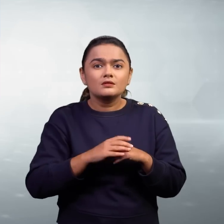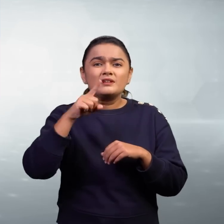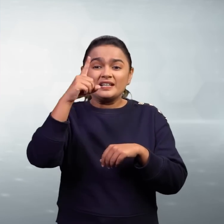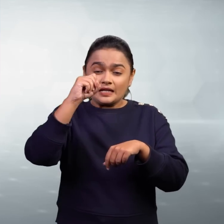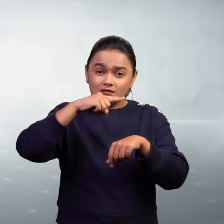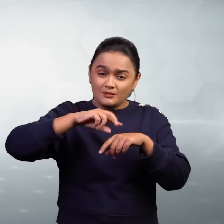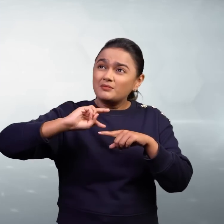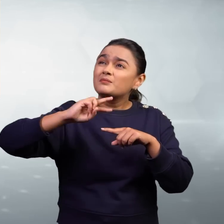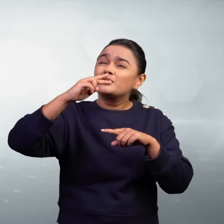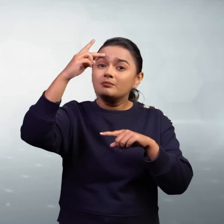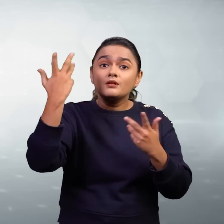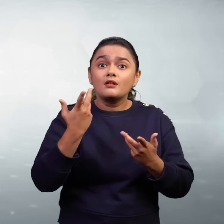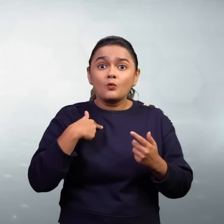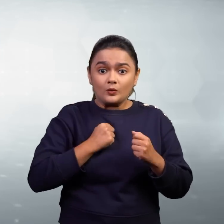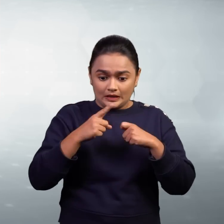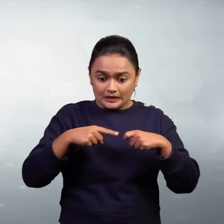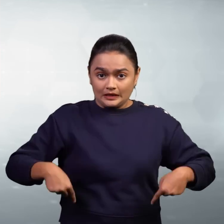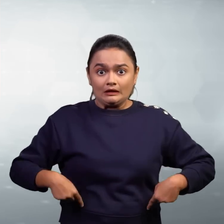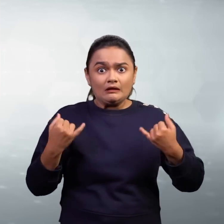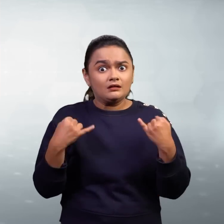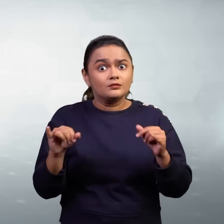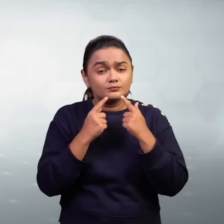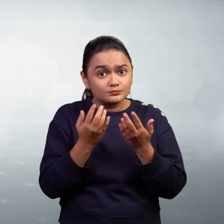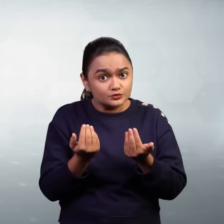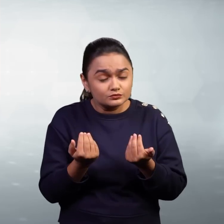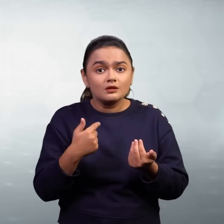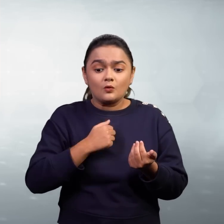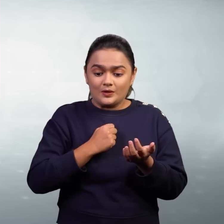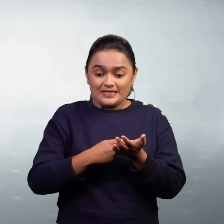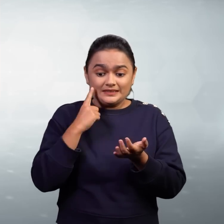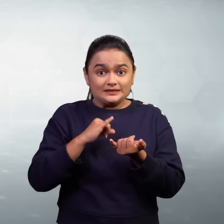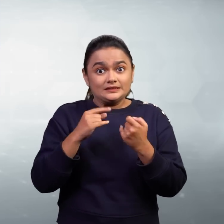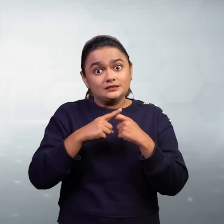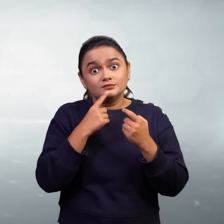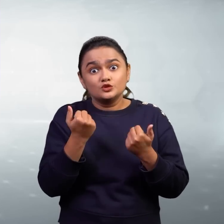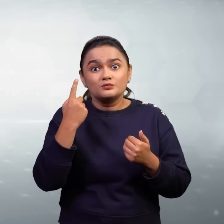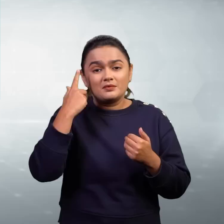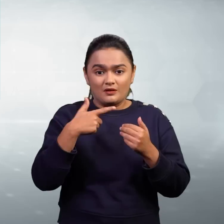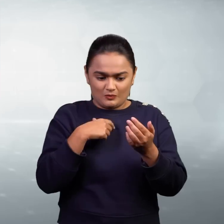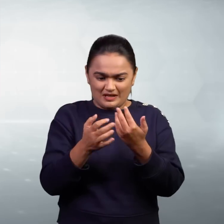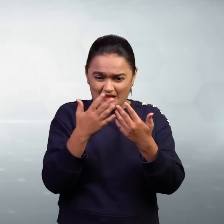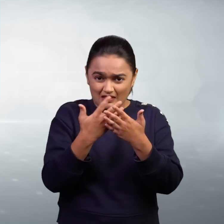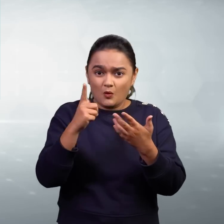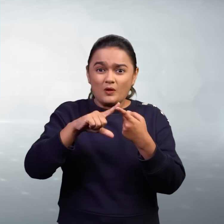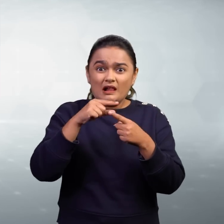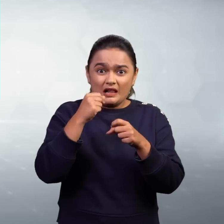We are 10 times more likely to develop kidney failure. There is a risk of developing gangrene in the limbs.